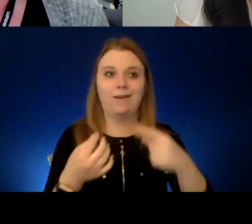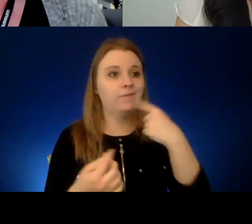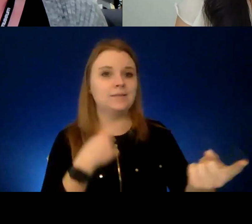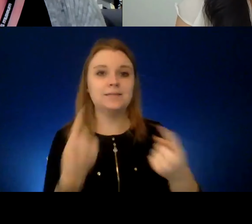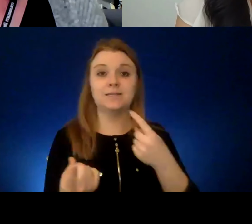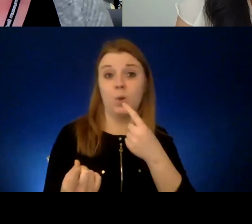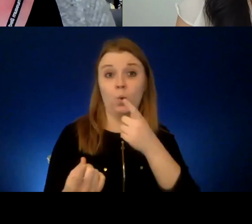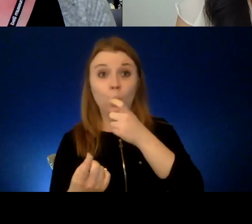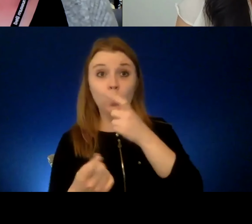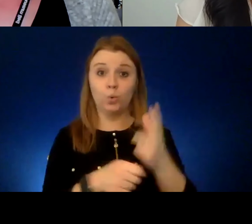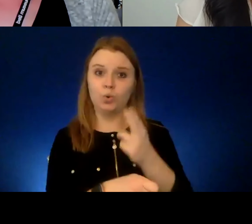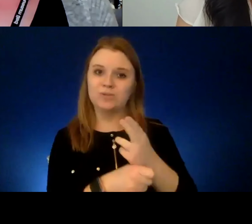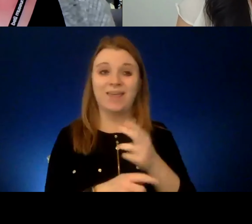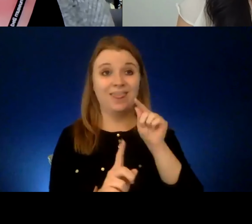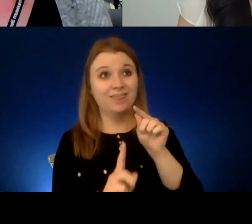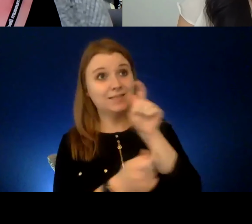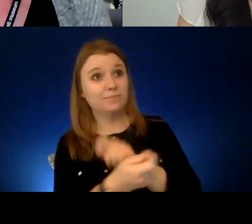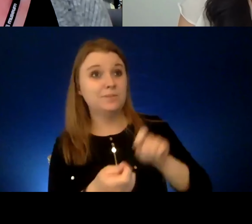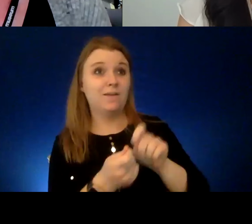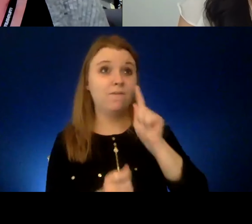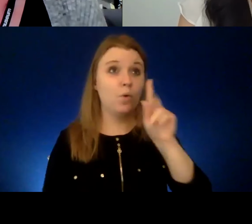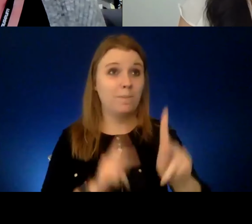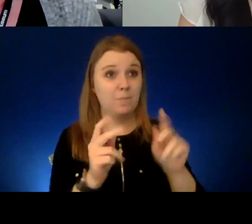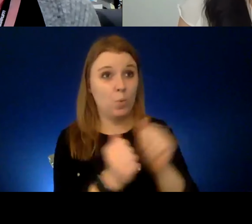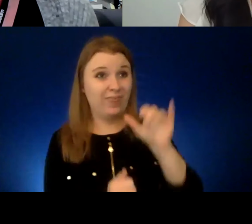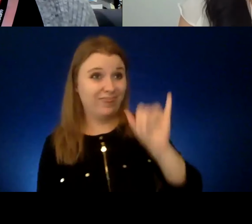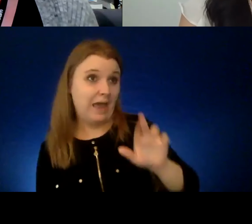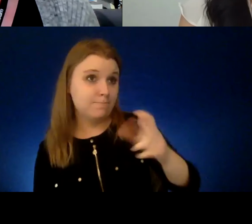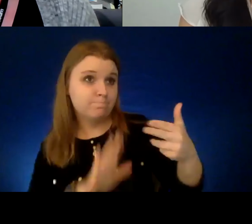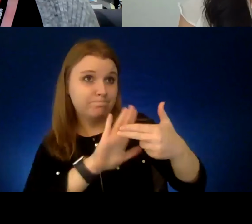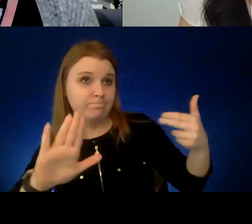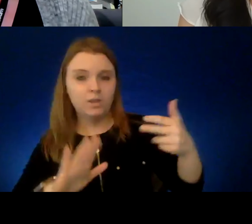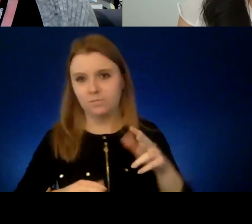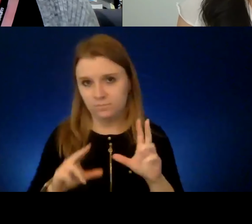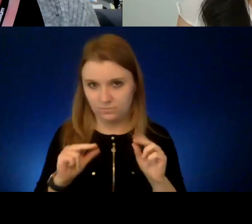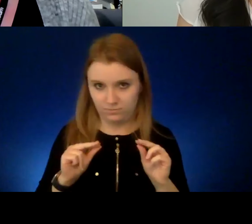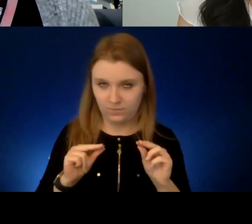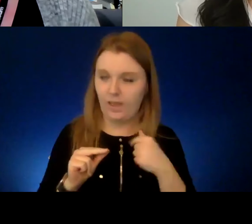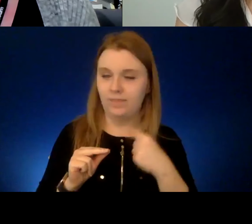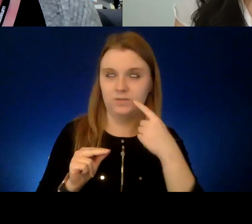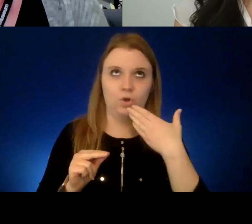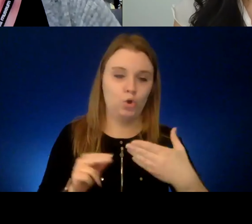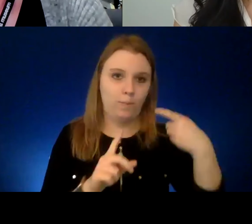And so not saying this is specifically for people with this exact diagnosis, I think that's such a good point, Jess,